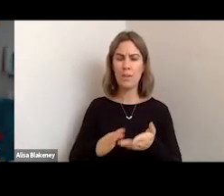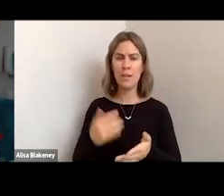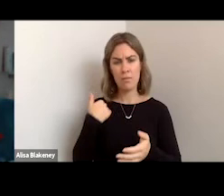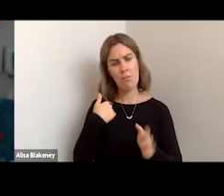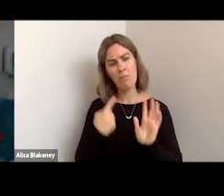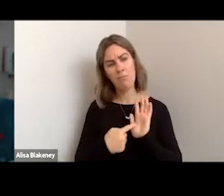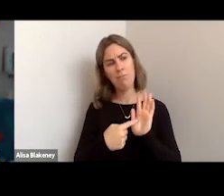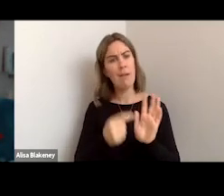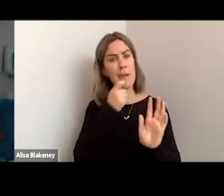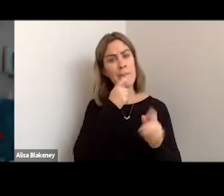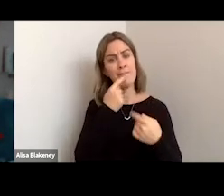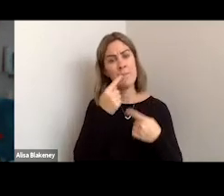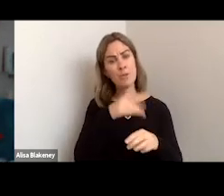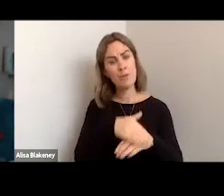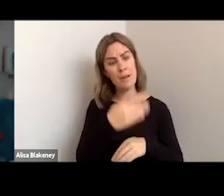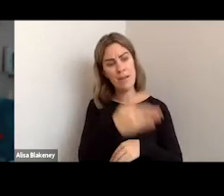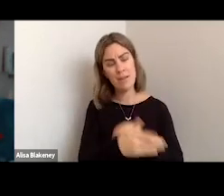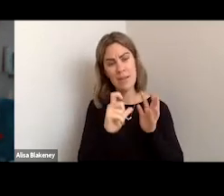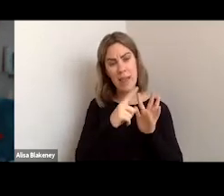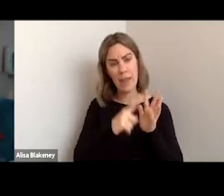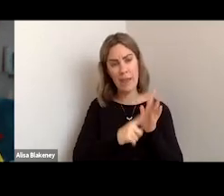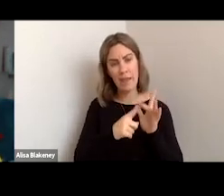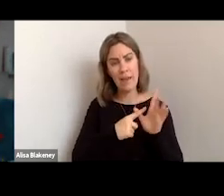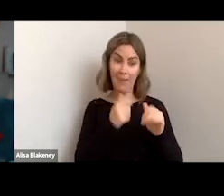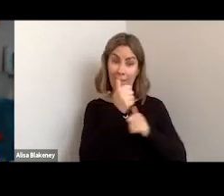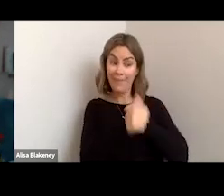information about Cecilia. Cecilia, well done."